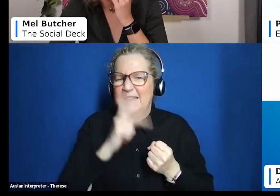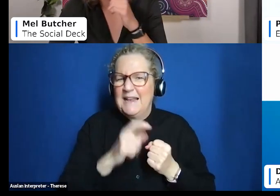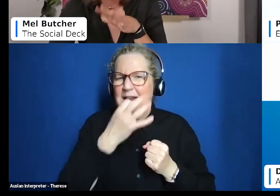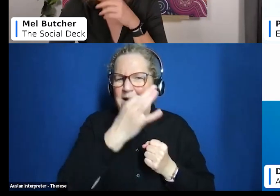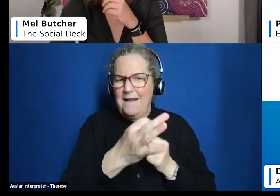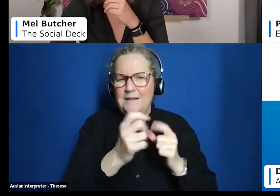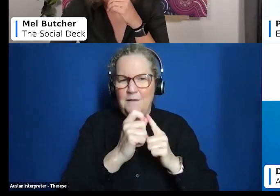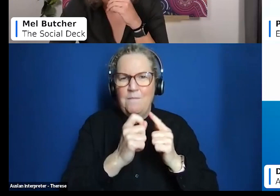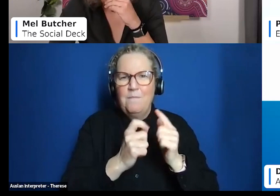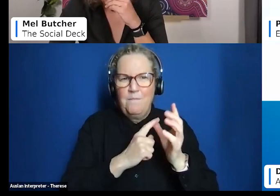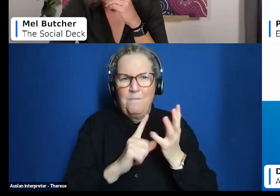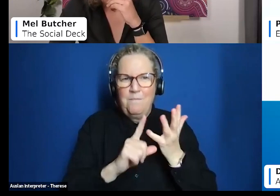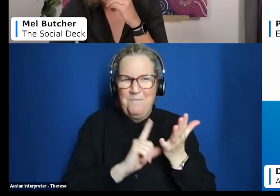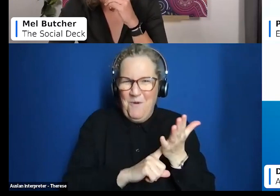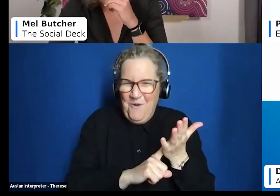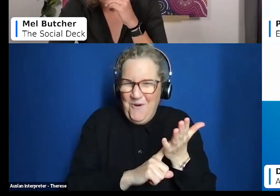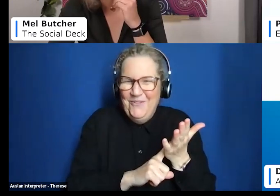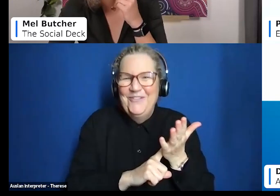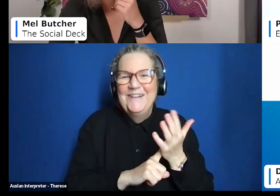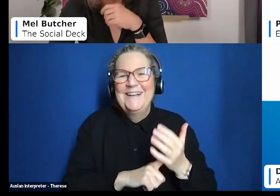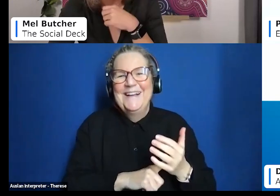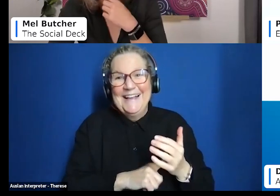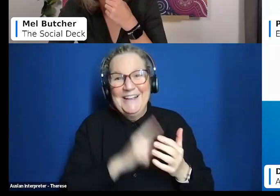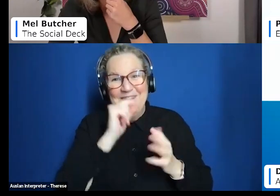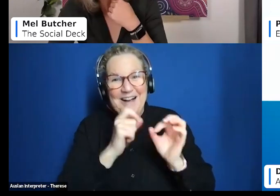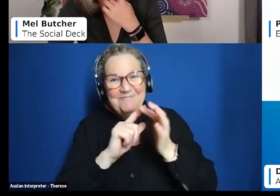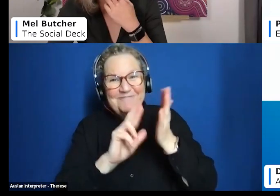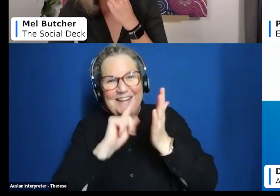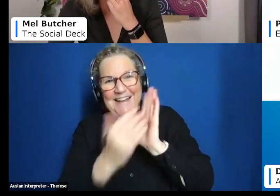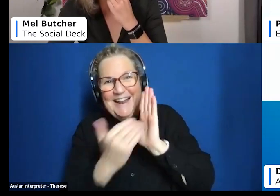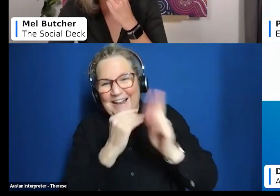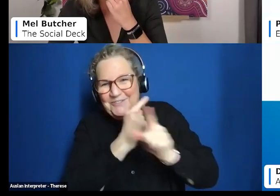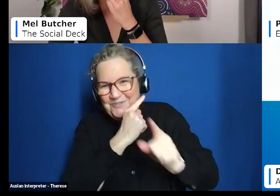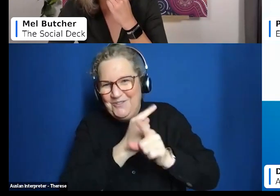but we can jump in if needed, Ben, there is a